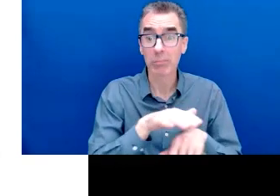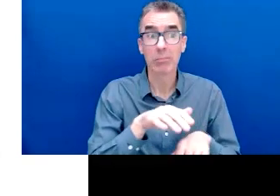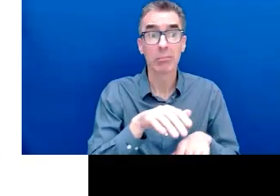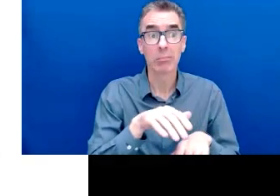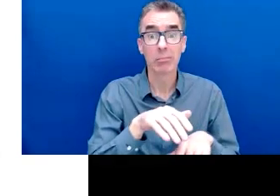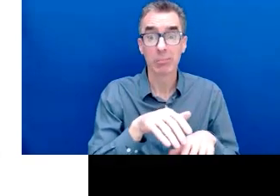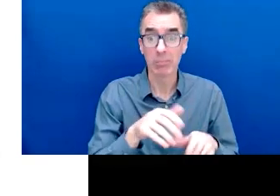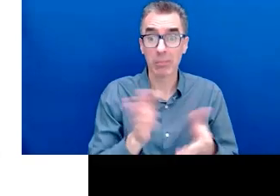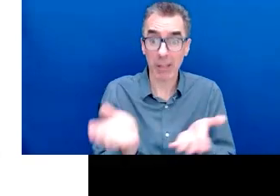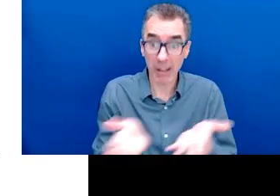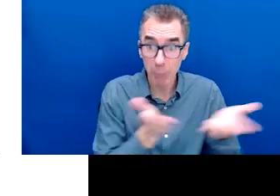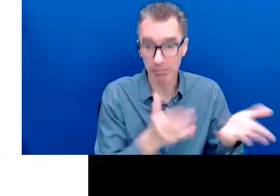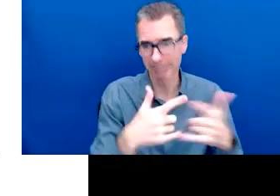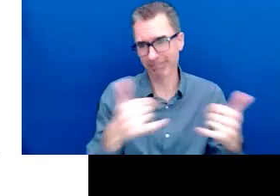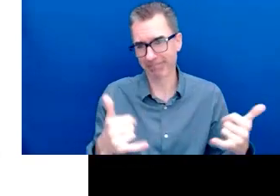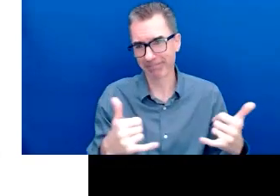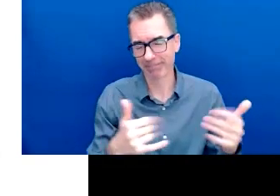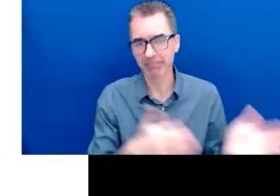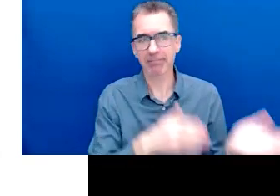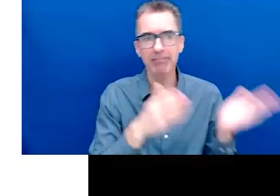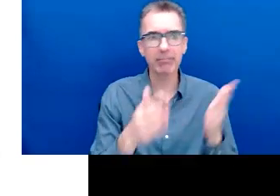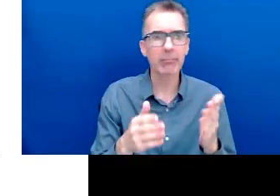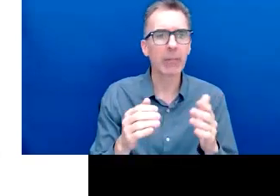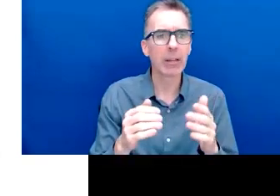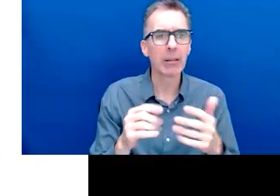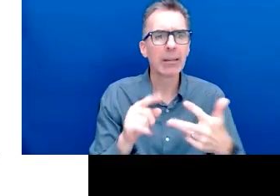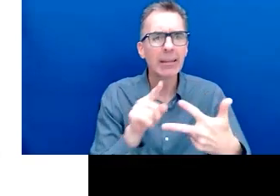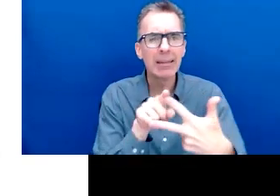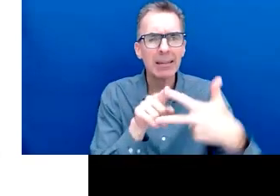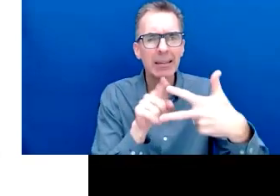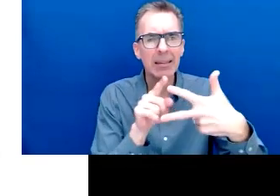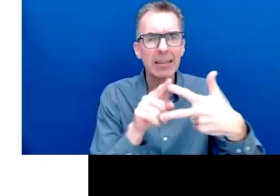Instructional materials. So I want to, really, distinguish